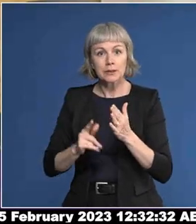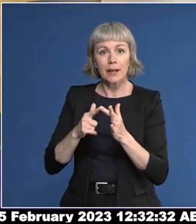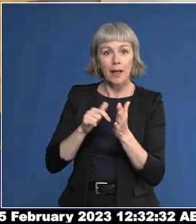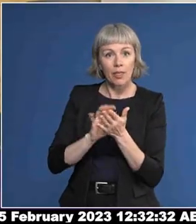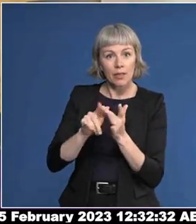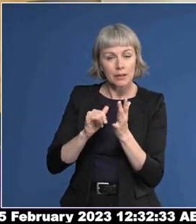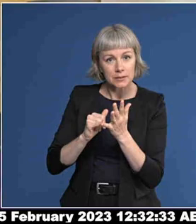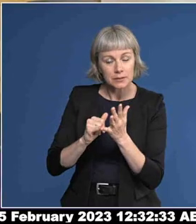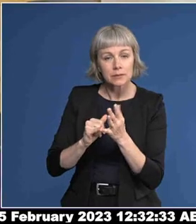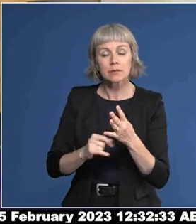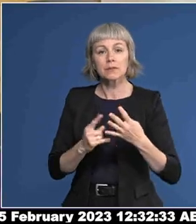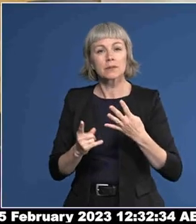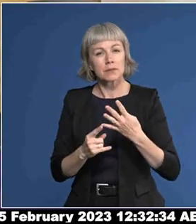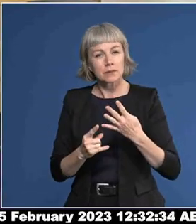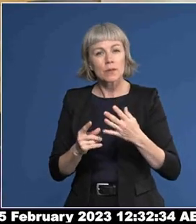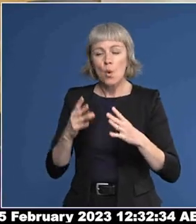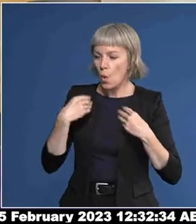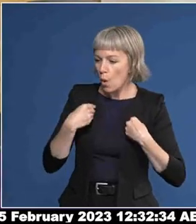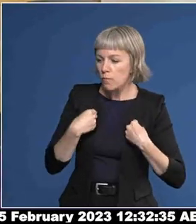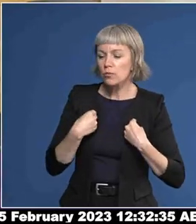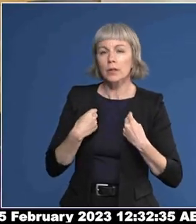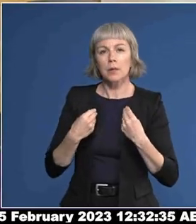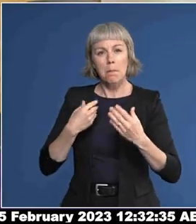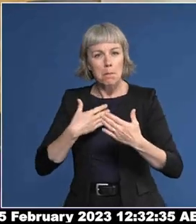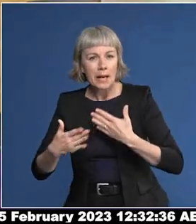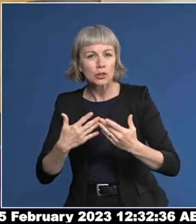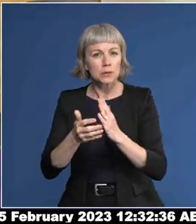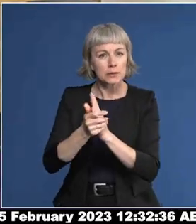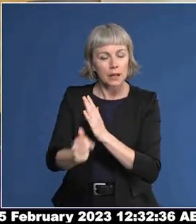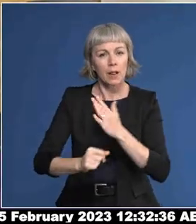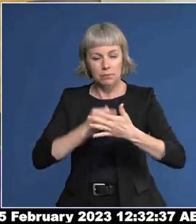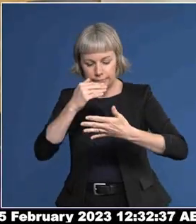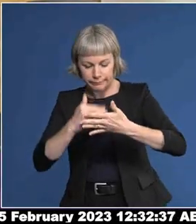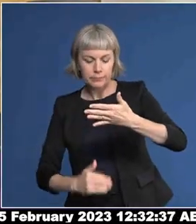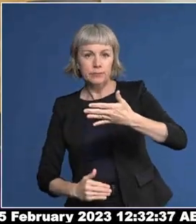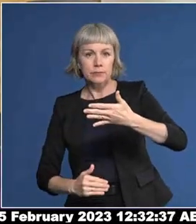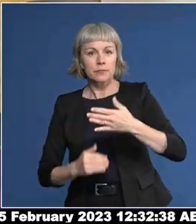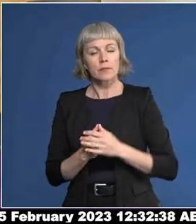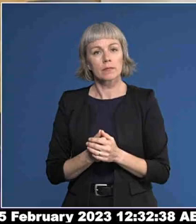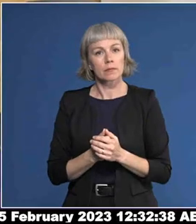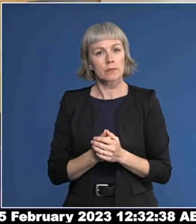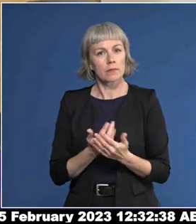management. Can you tell us, how did this risk - how the skills matrix developed and